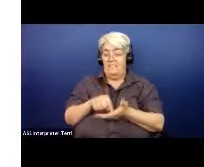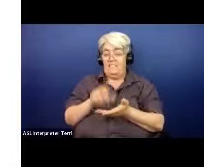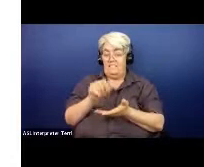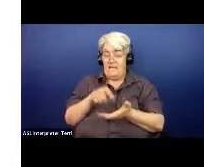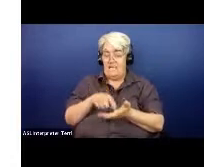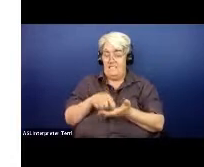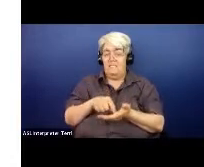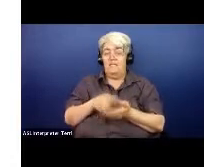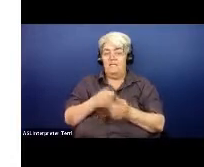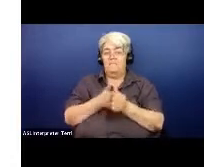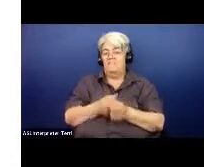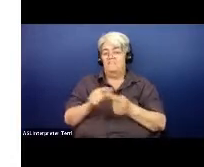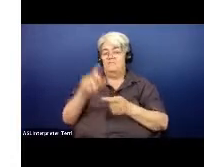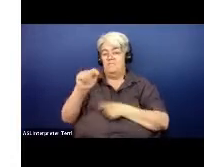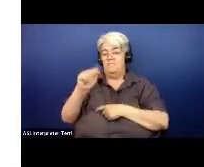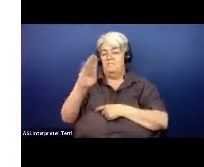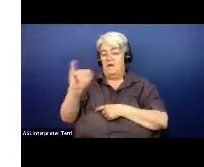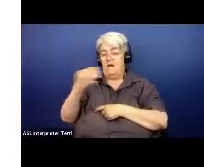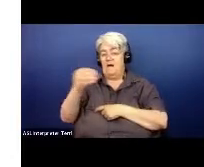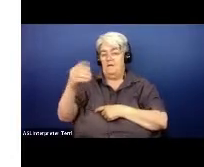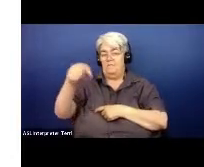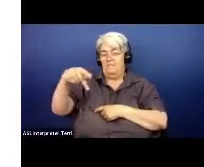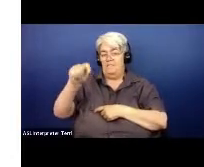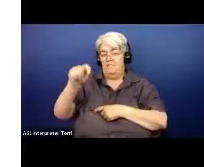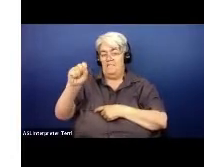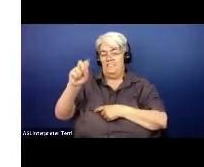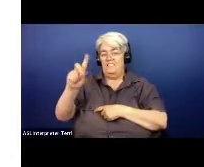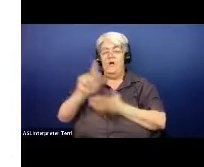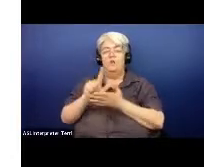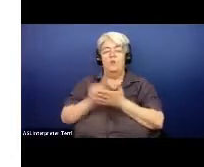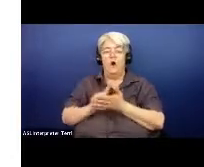PTSD and law enforcement training act. They are hoping to re-introduce this session. In